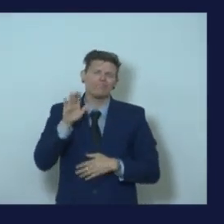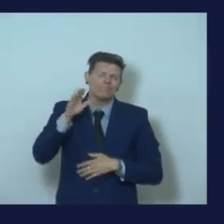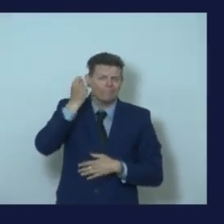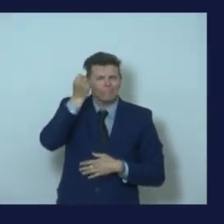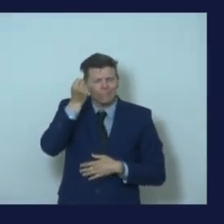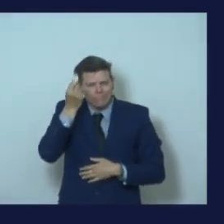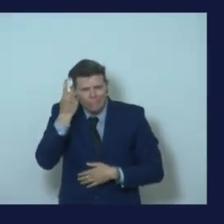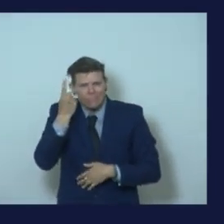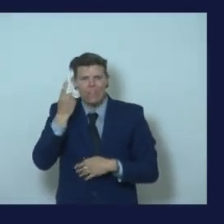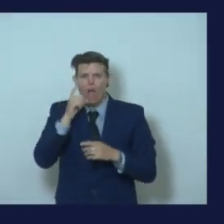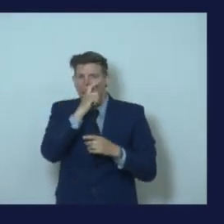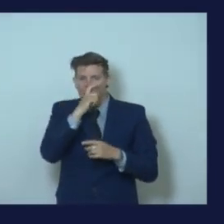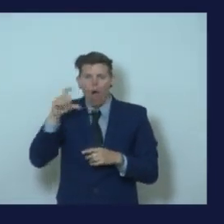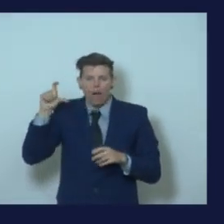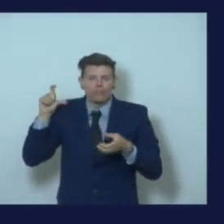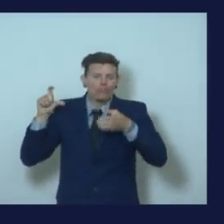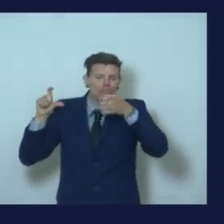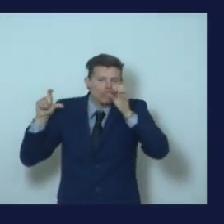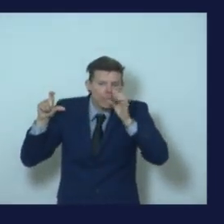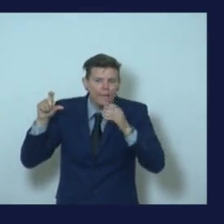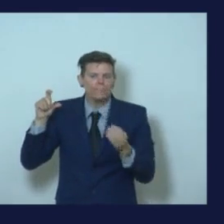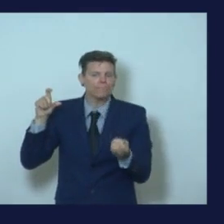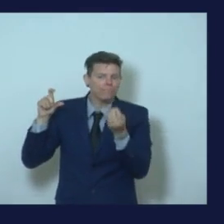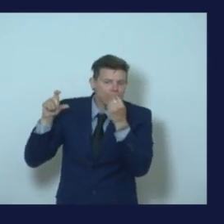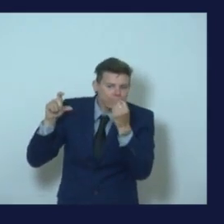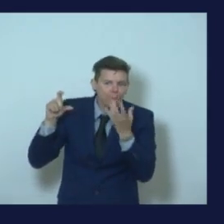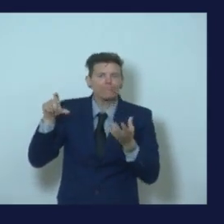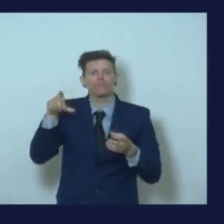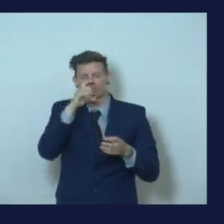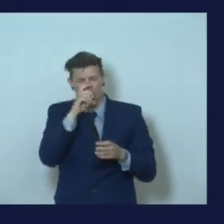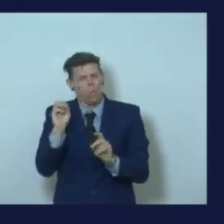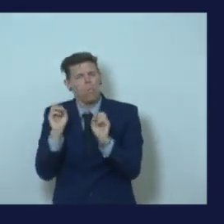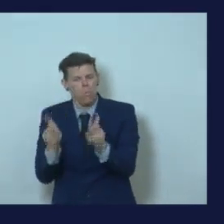I WANT YOU TO WEAR A FACE COVERING WHEN YOU GO TO A RESTAURANT.